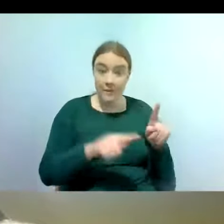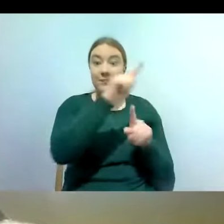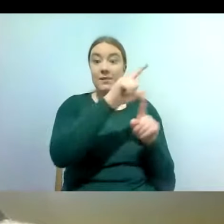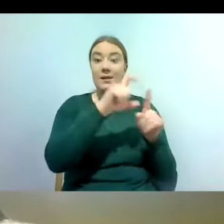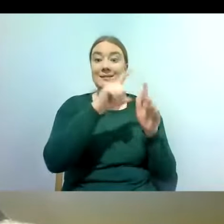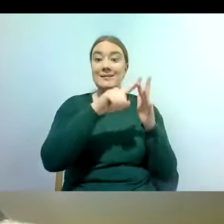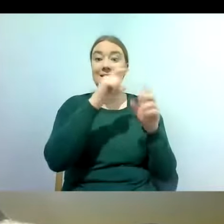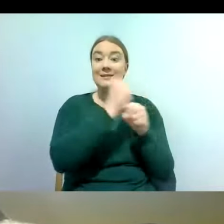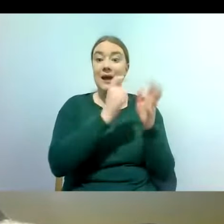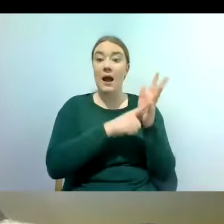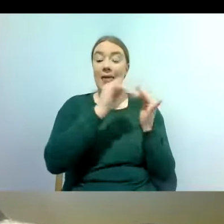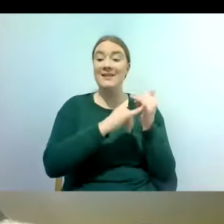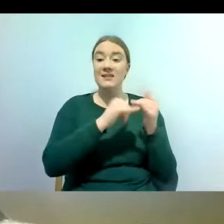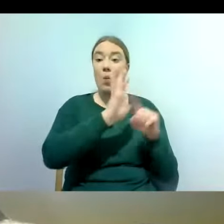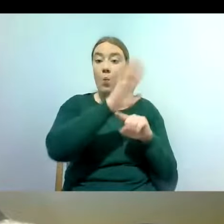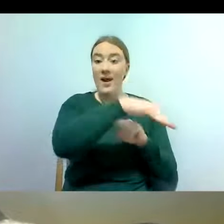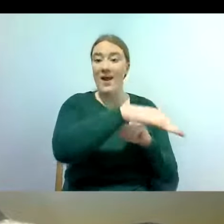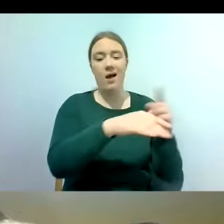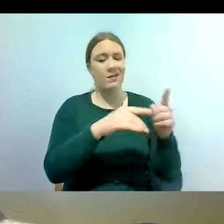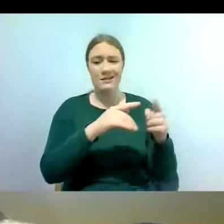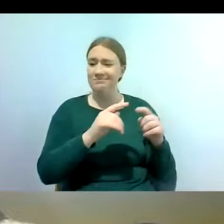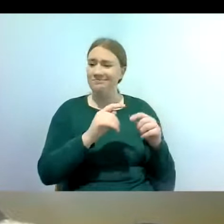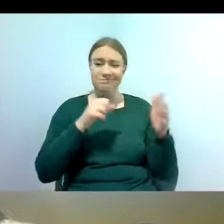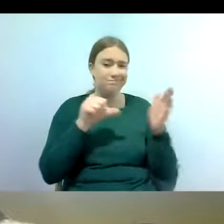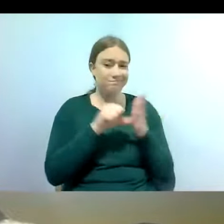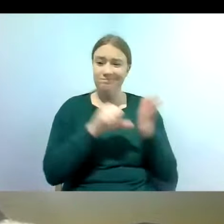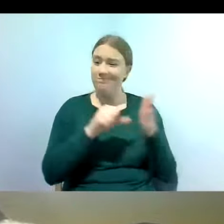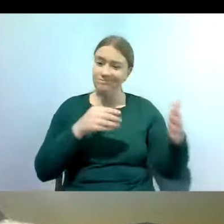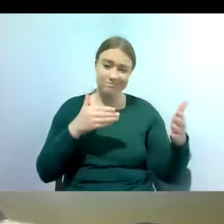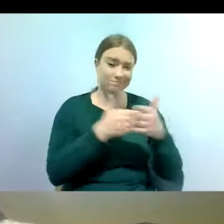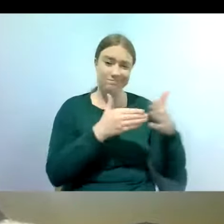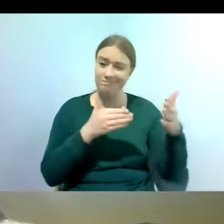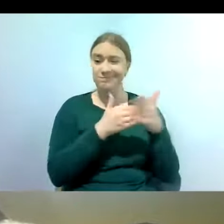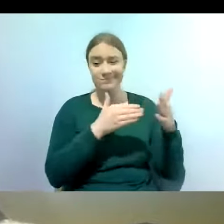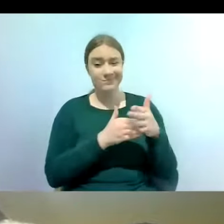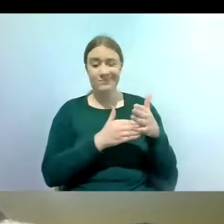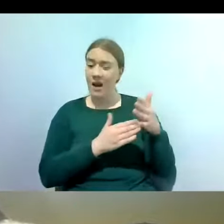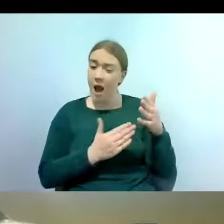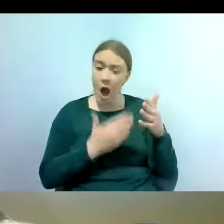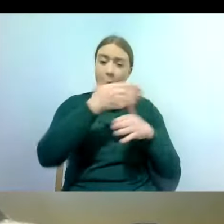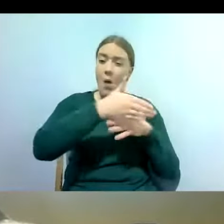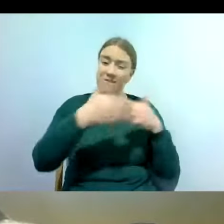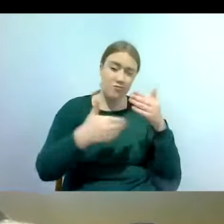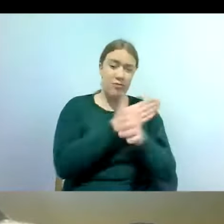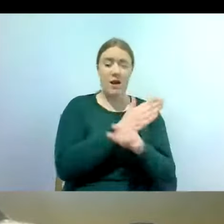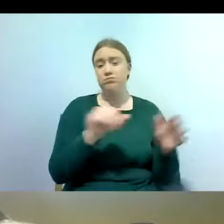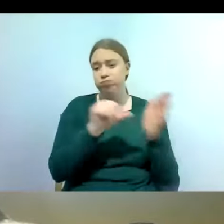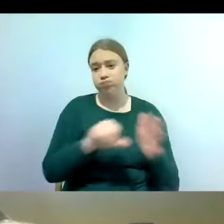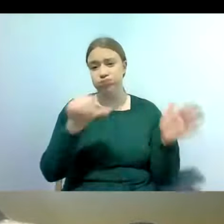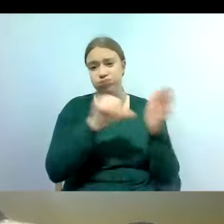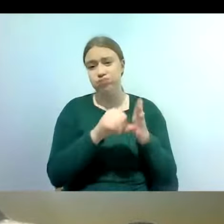very low passage rates at this structure which which catie describes which is uh which is a